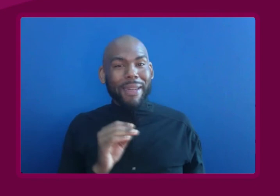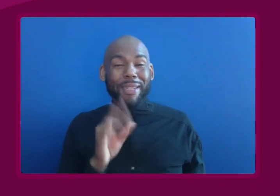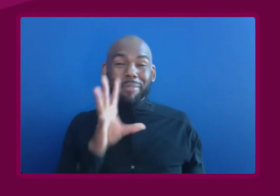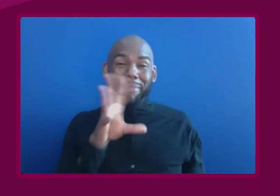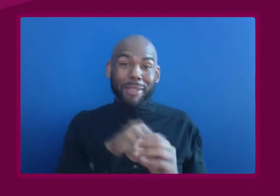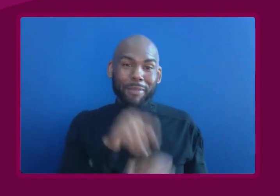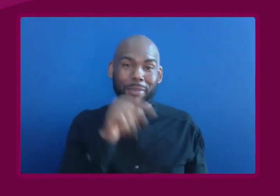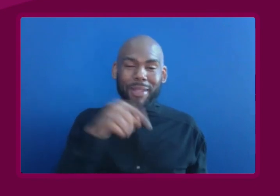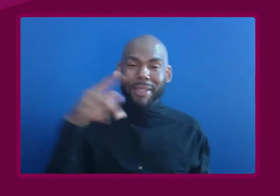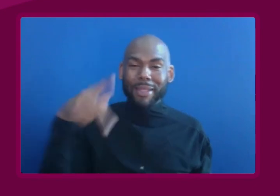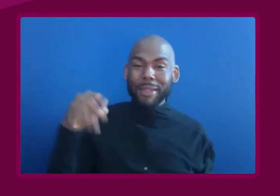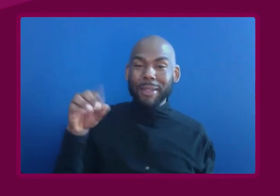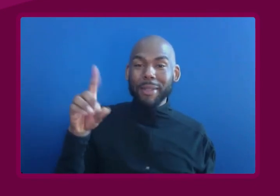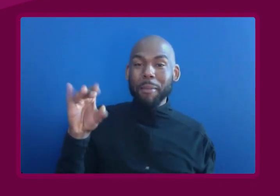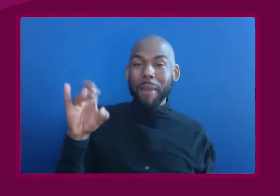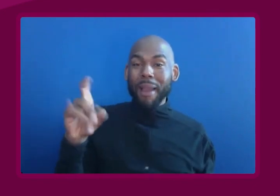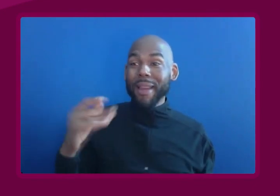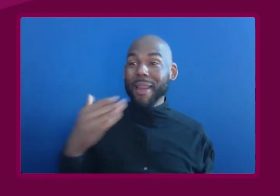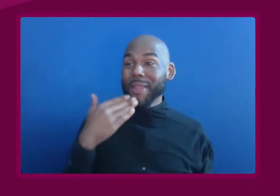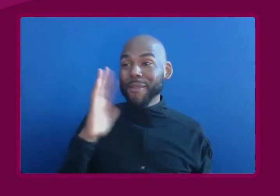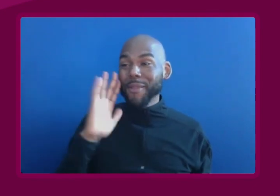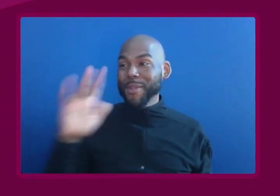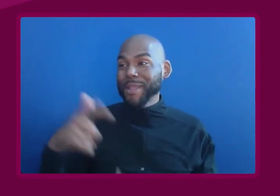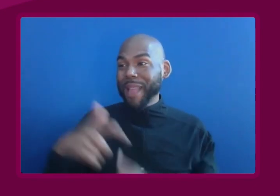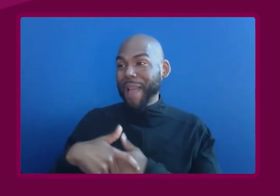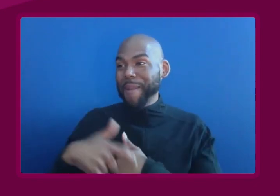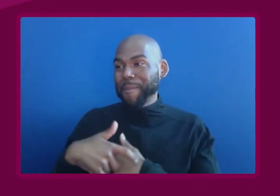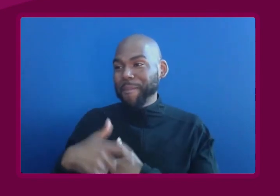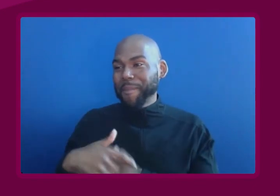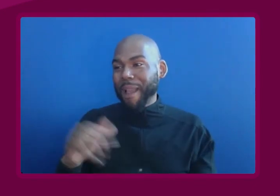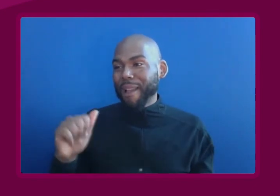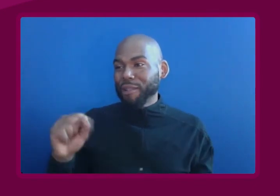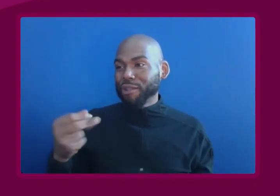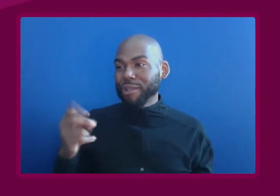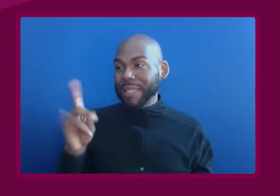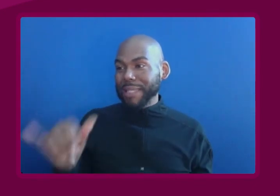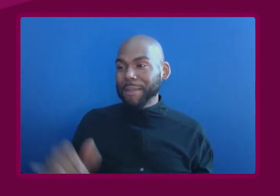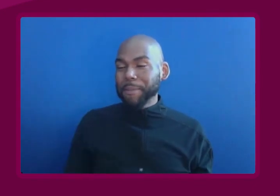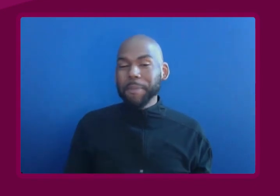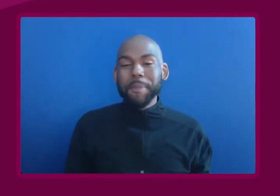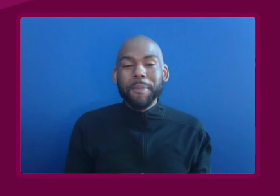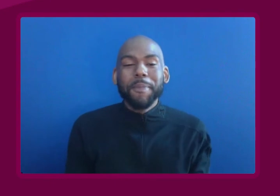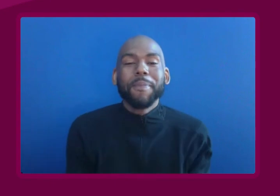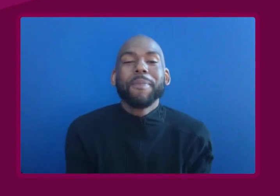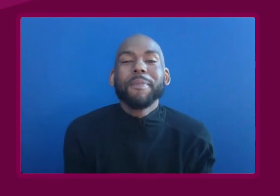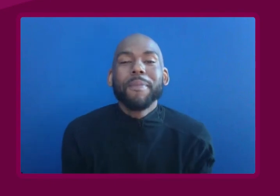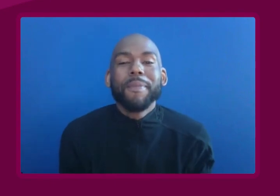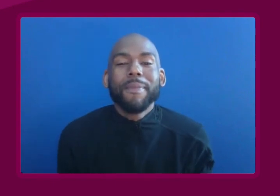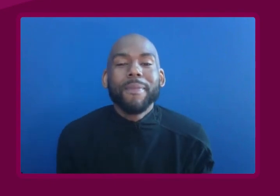So thank you again, Ashley, for your time as well.